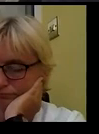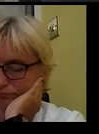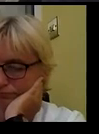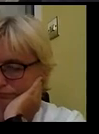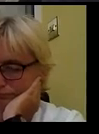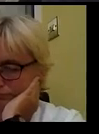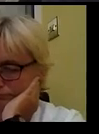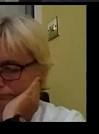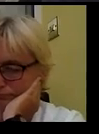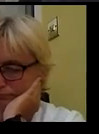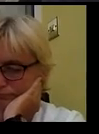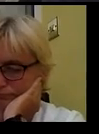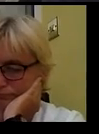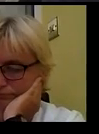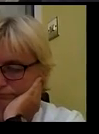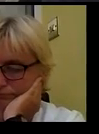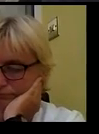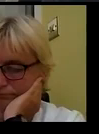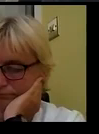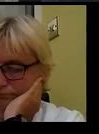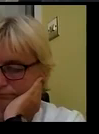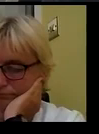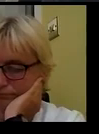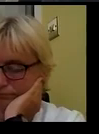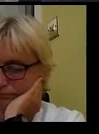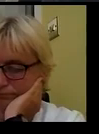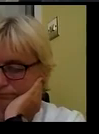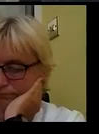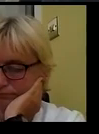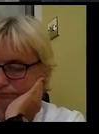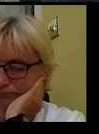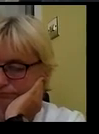individual's requirements so we had a equality test so if people are from the